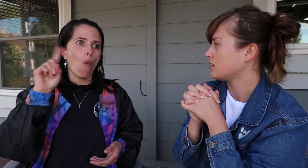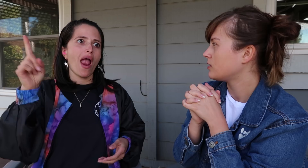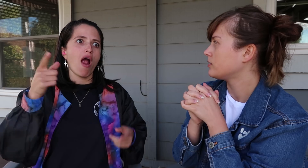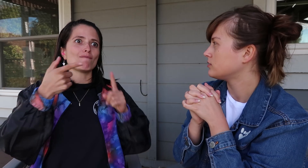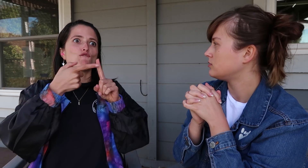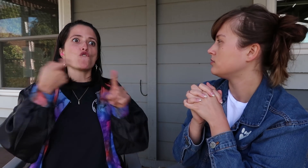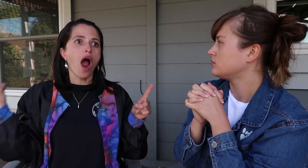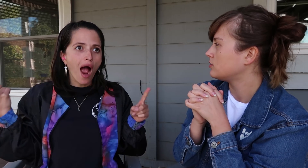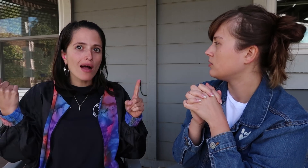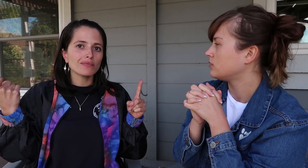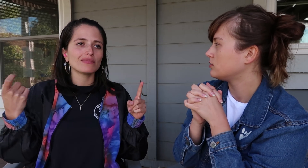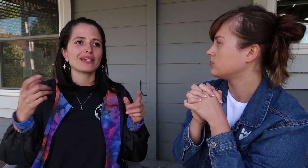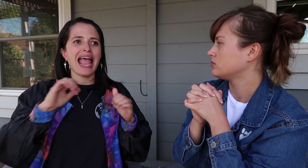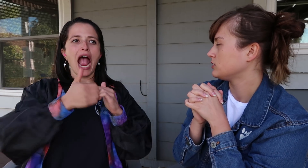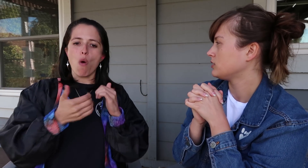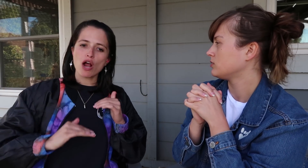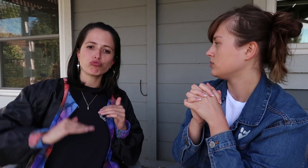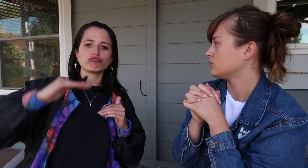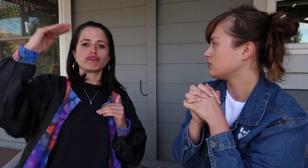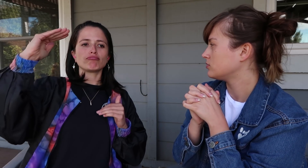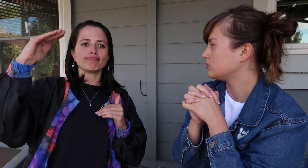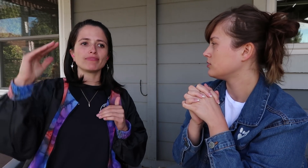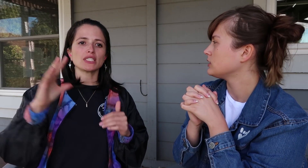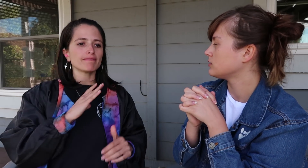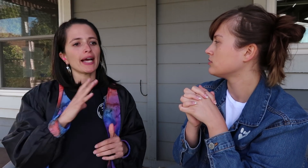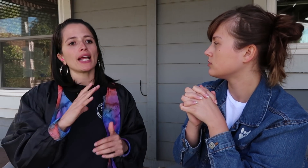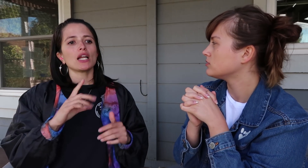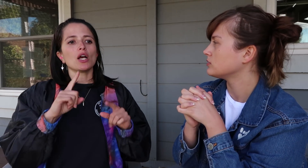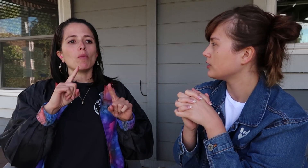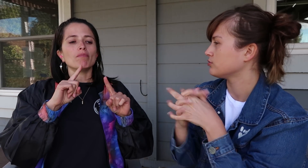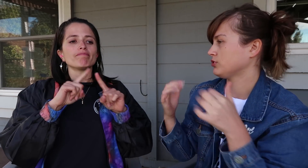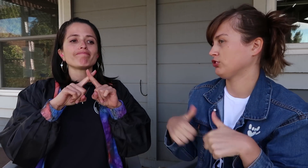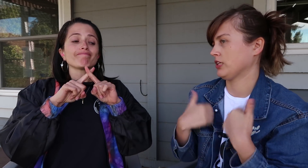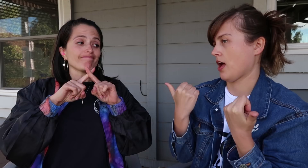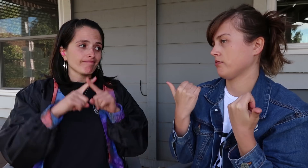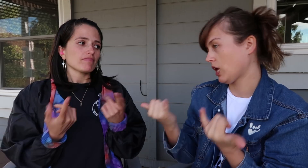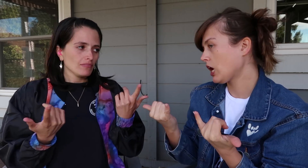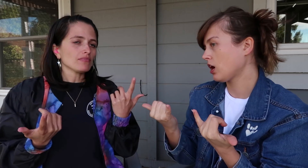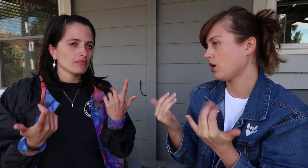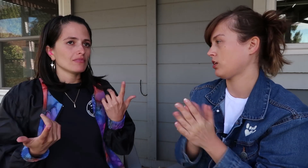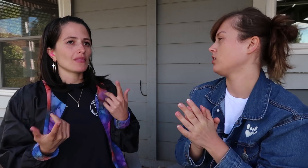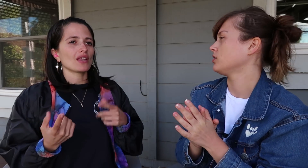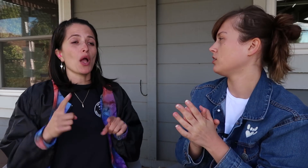I've accepted where I'm from, how I grew up, it's fine. You've accepted your life now.